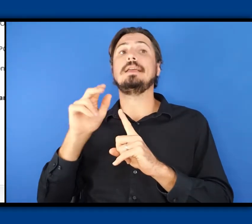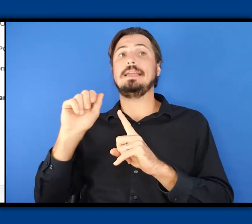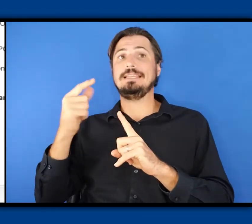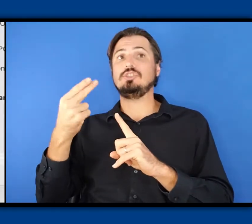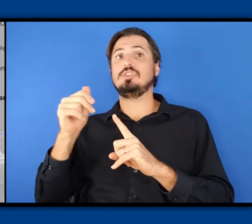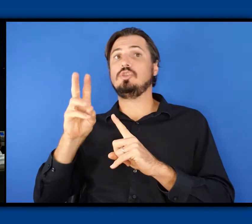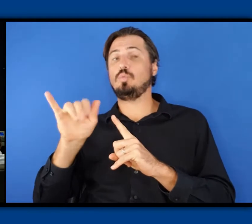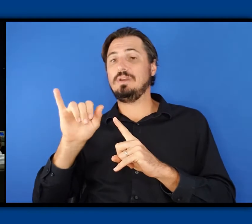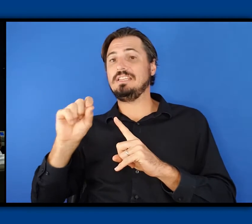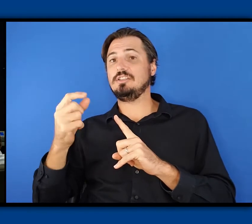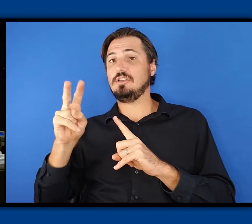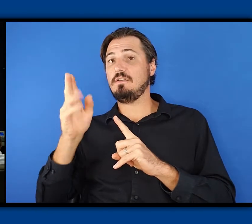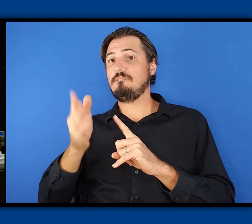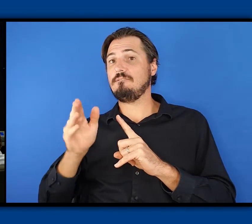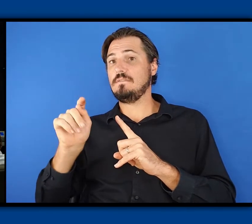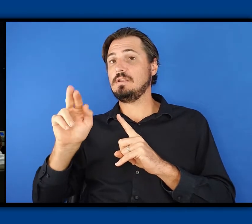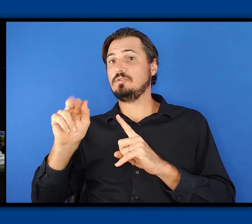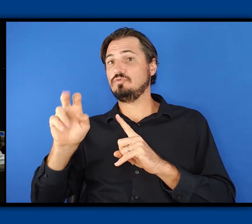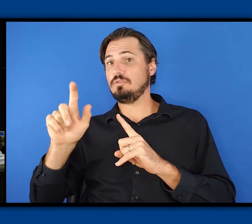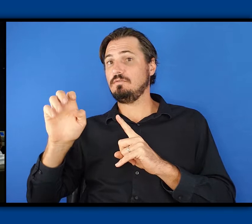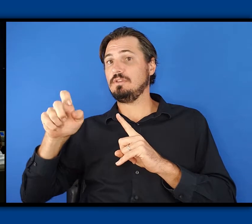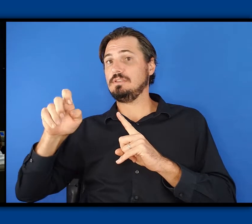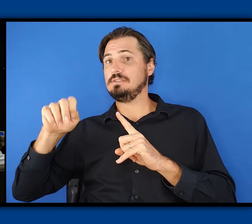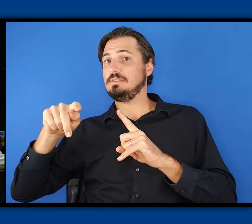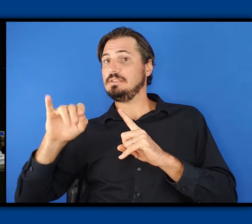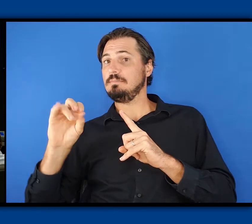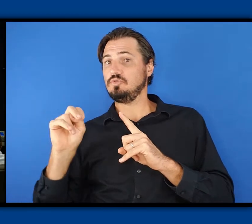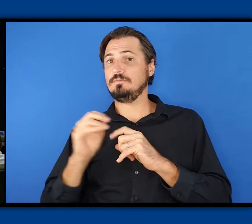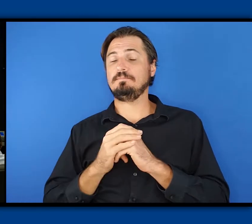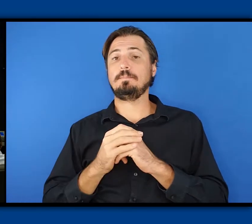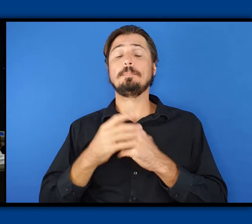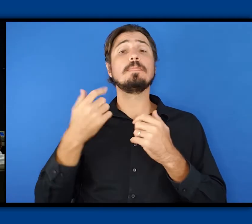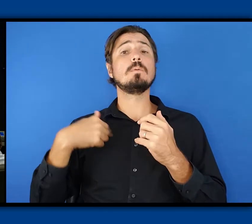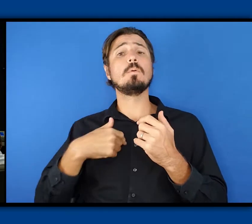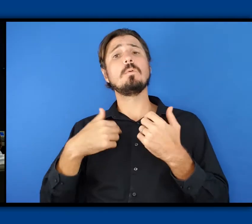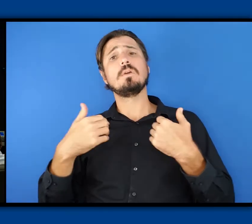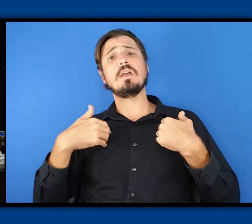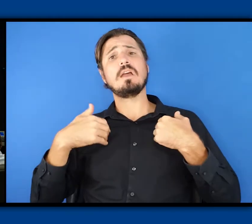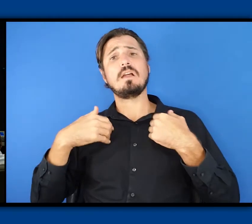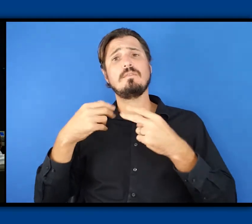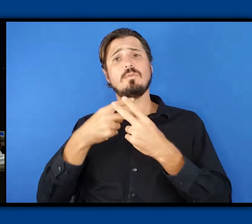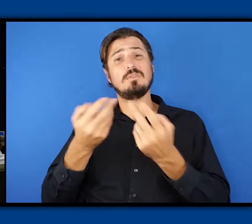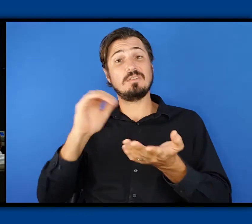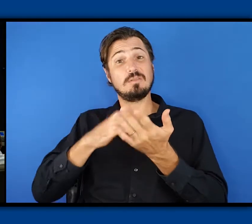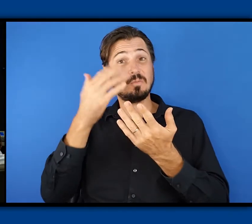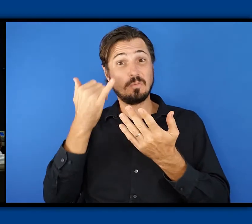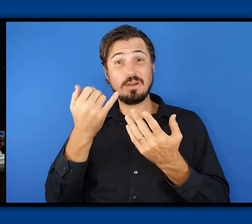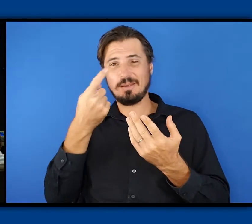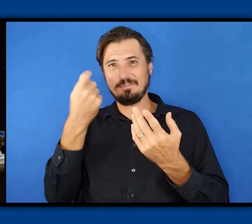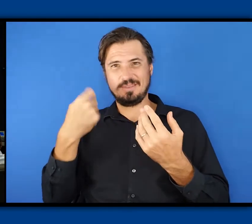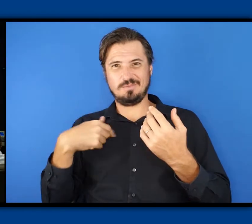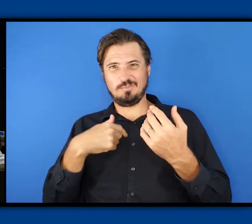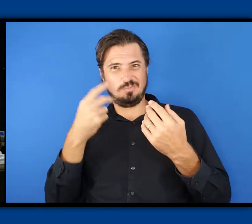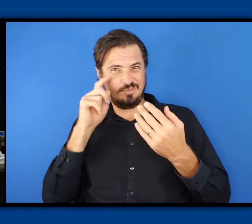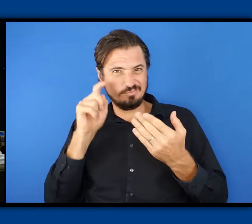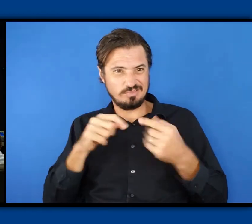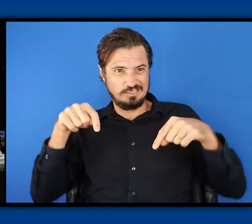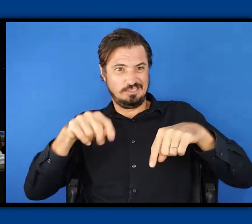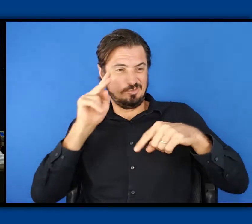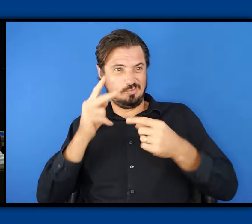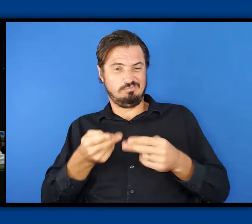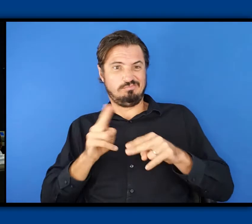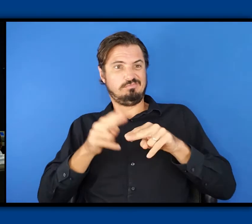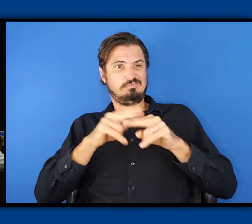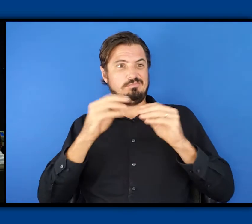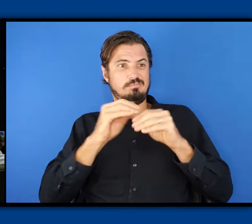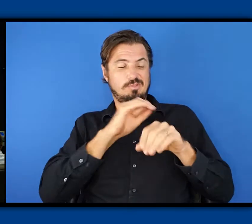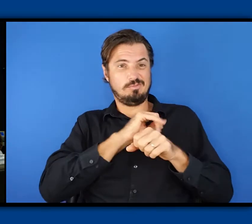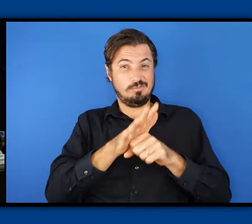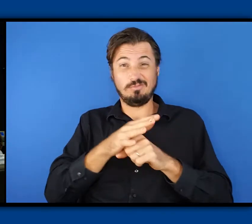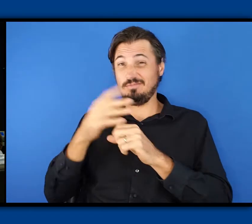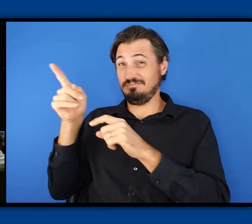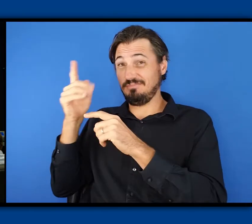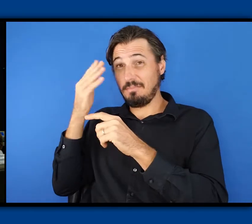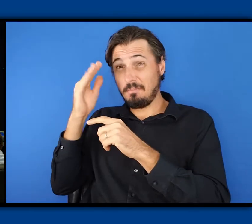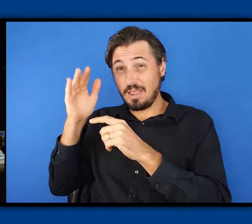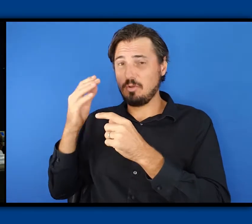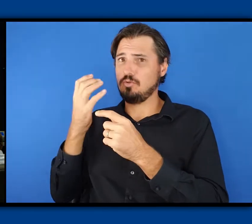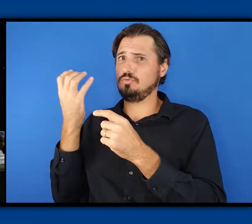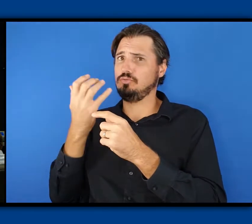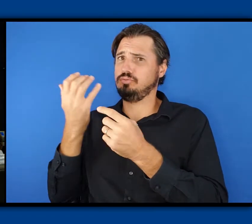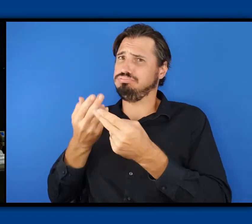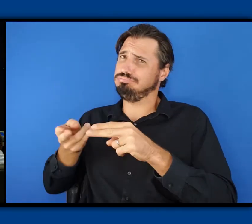We restored the quarantine because of our island’s increased COVID-19 numbers and the massive increases in case numbers on the mainland, particularly in West Coast states, which is